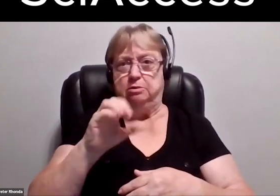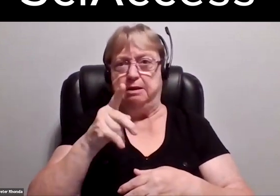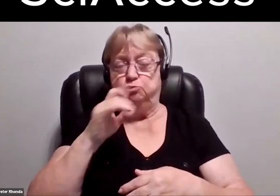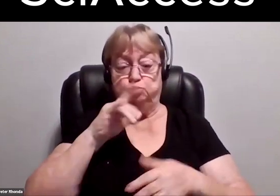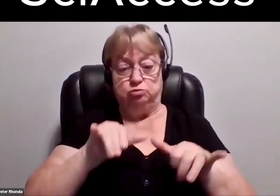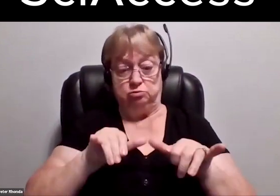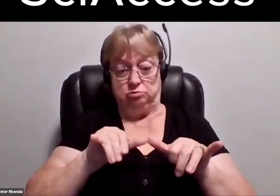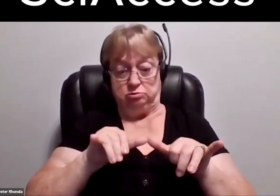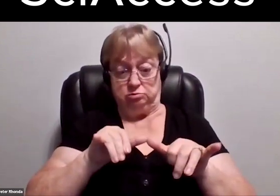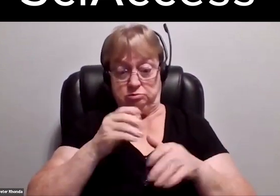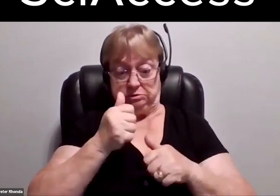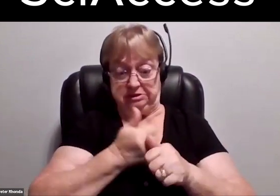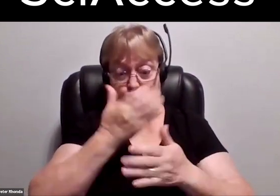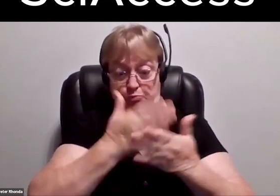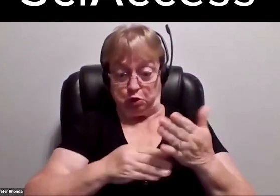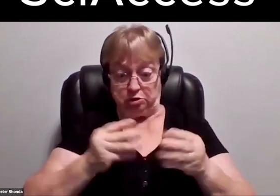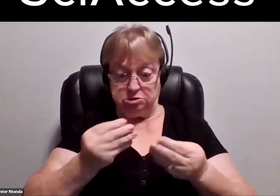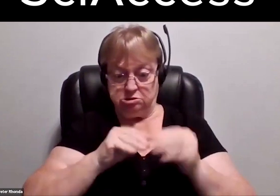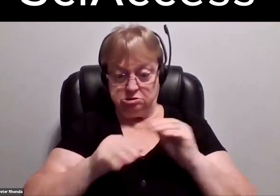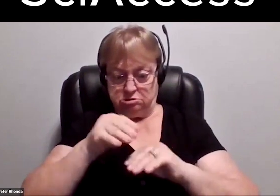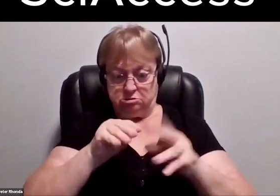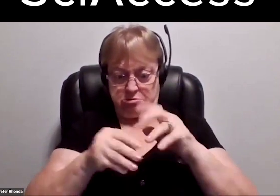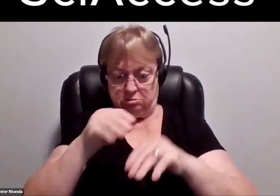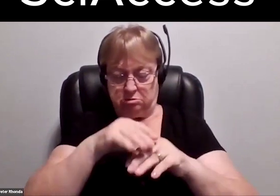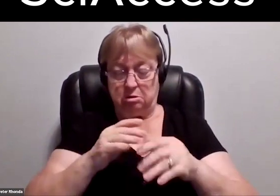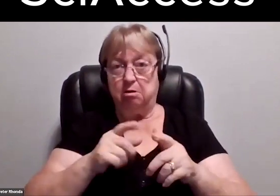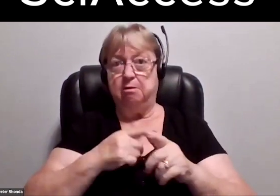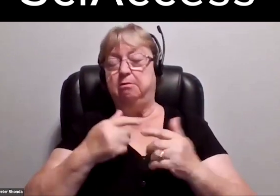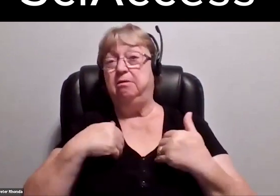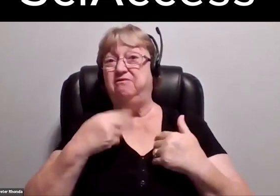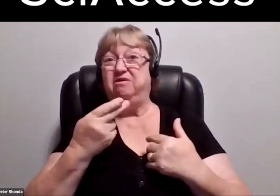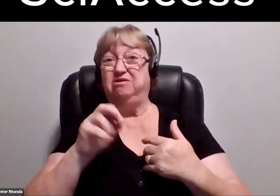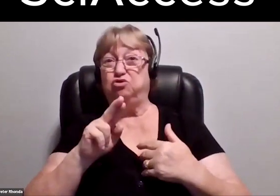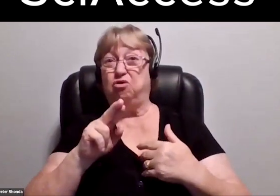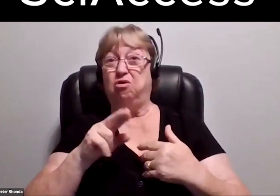We have an HR diagram activity that's a plotting activity to plot data.